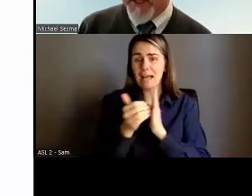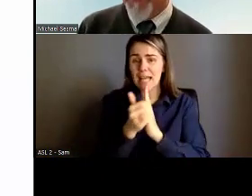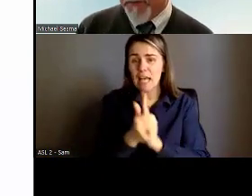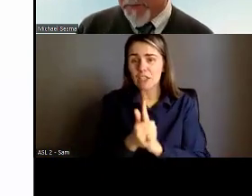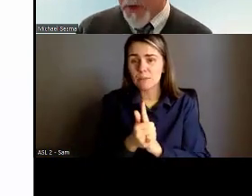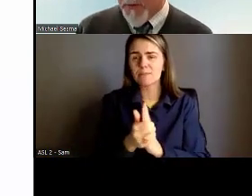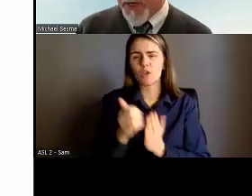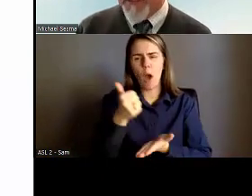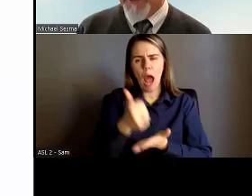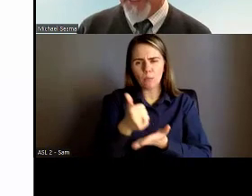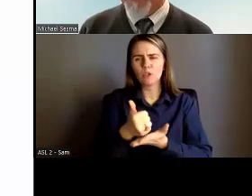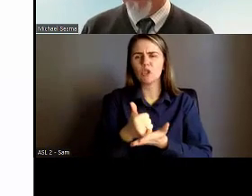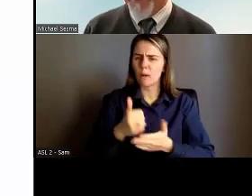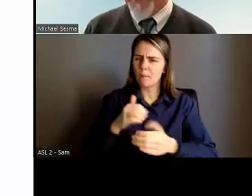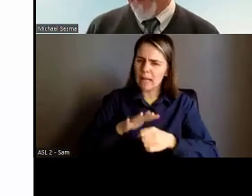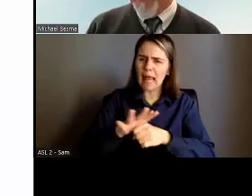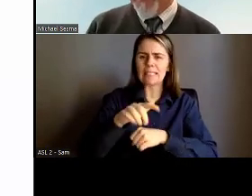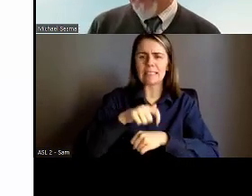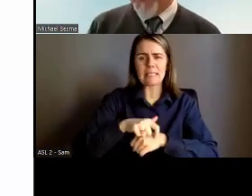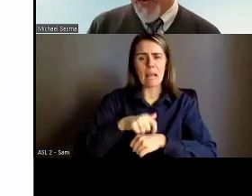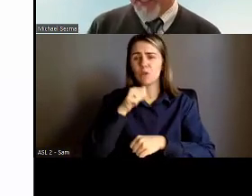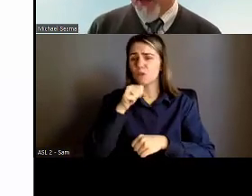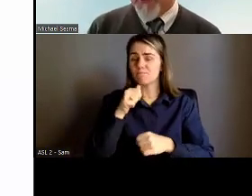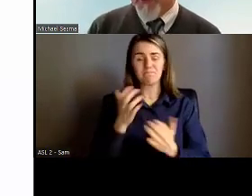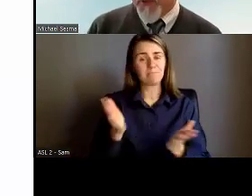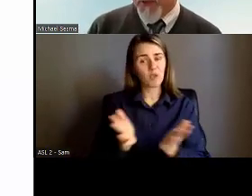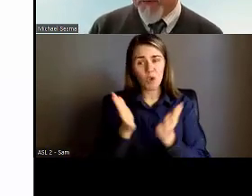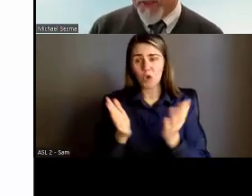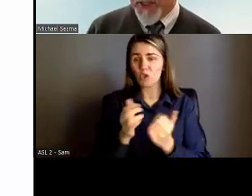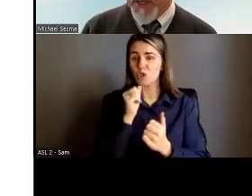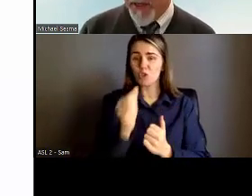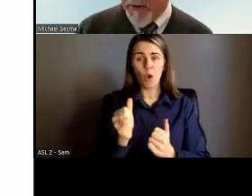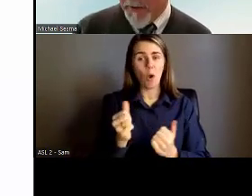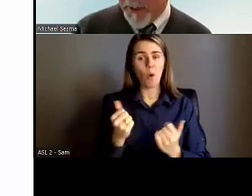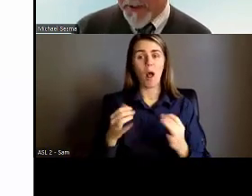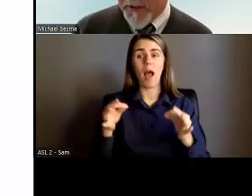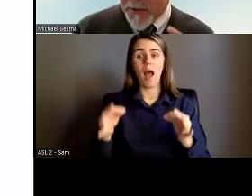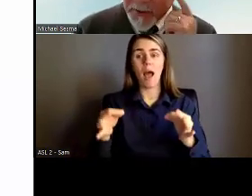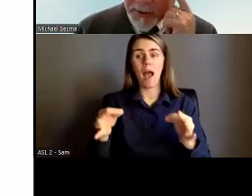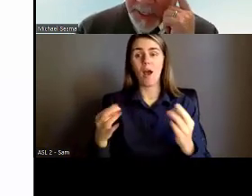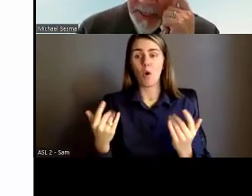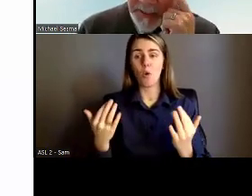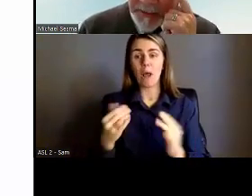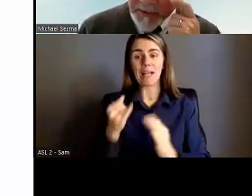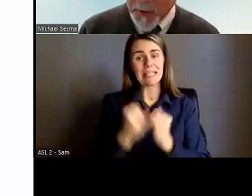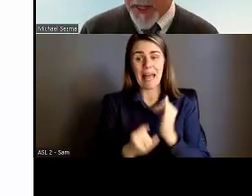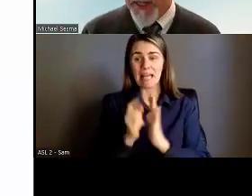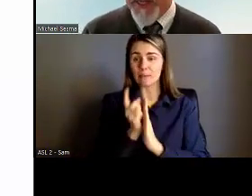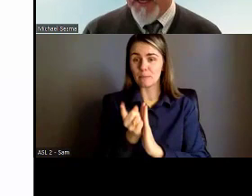so don't wait until the last minute. This is why it's also important to check your own institution's deadlines, as well,